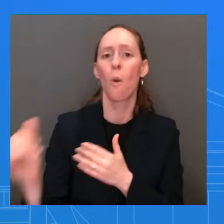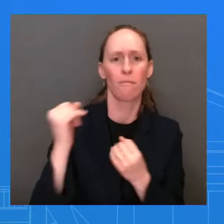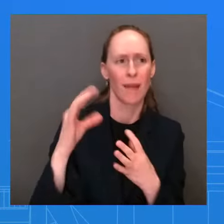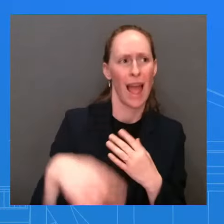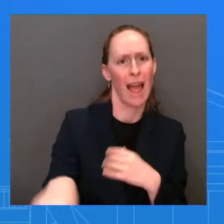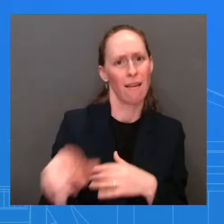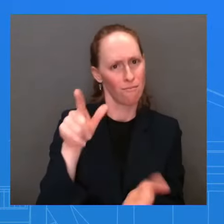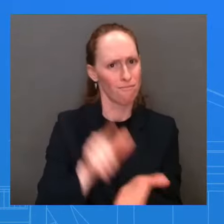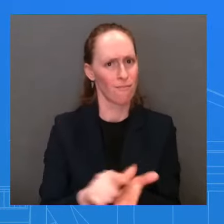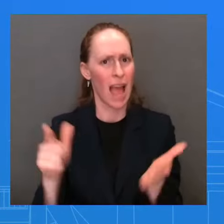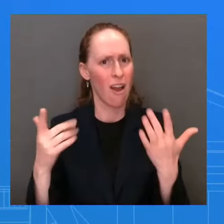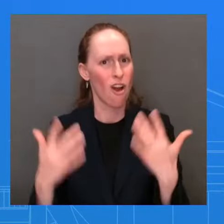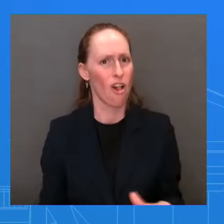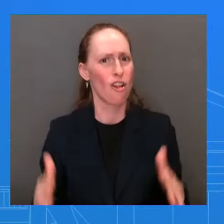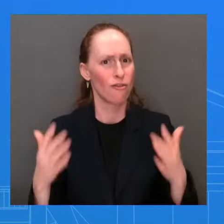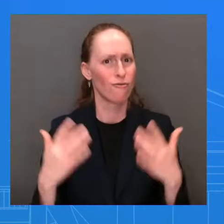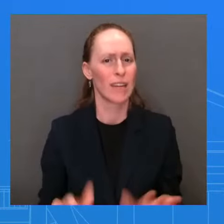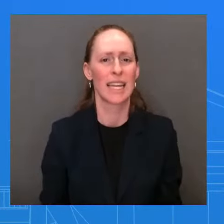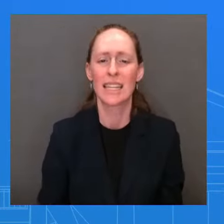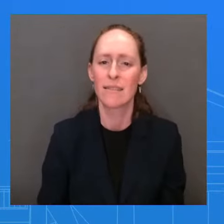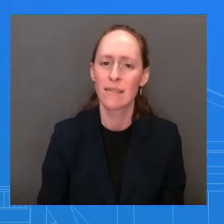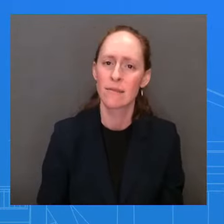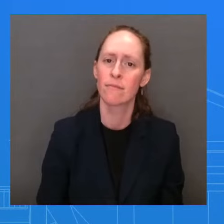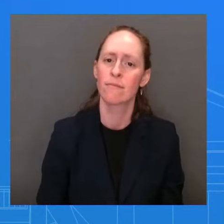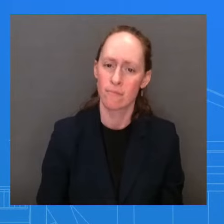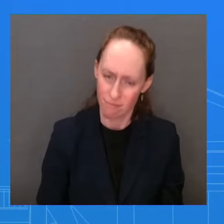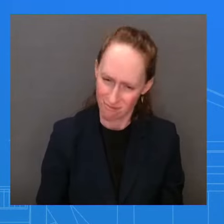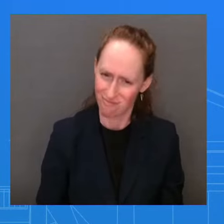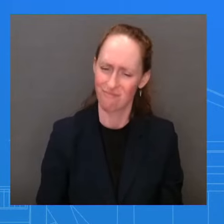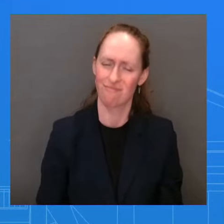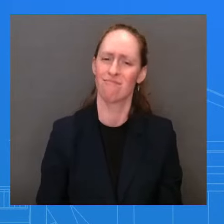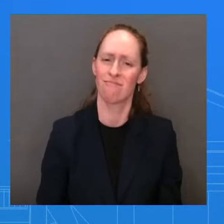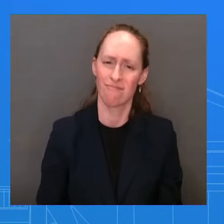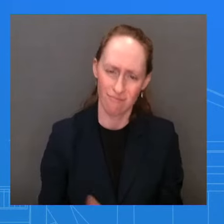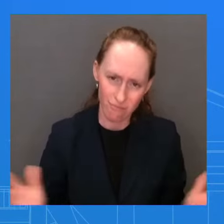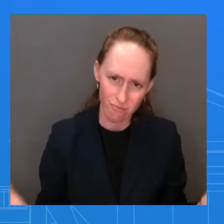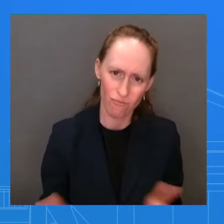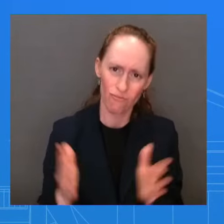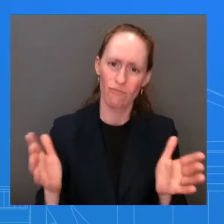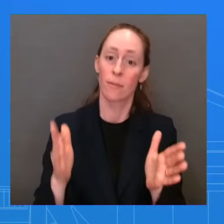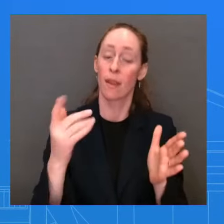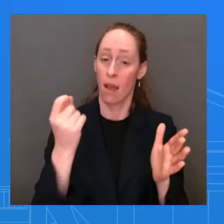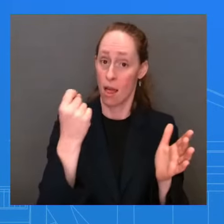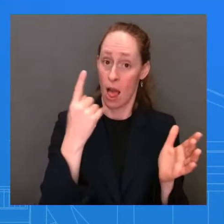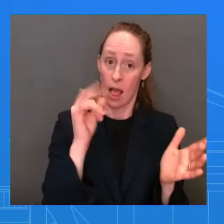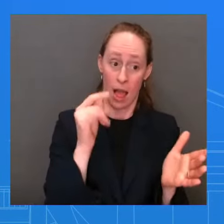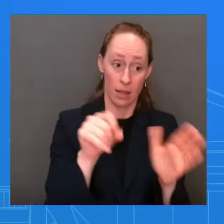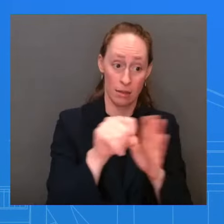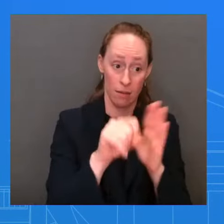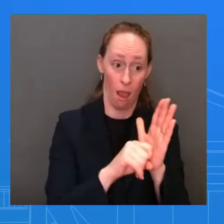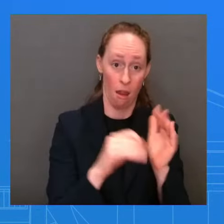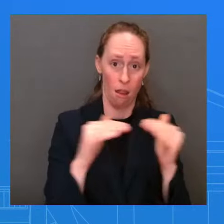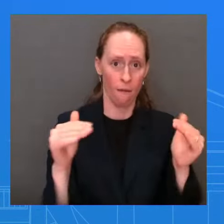at the state level to save lives. And finally, I know you heard from the President already on this,